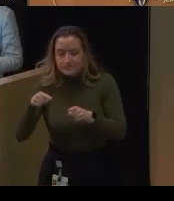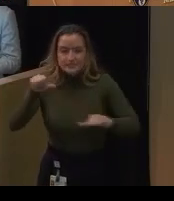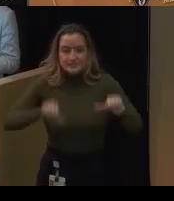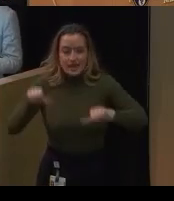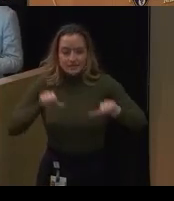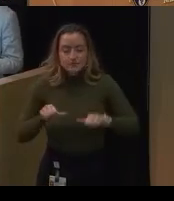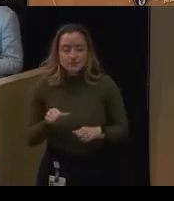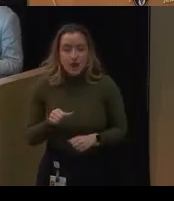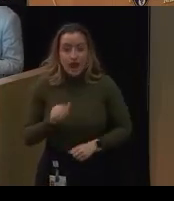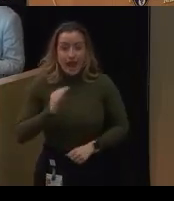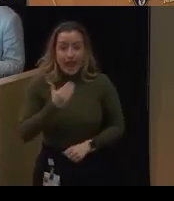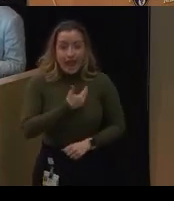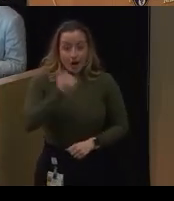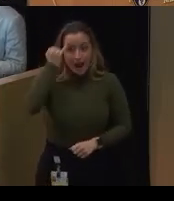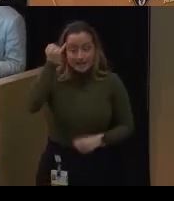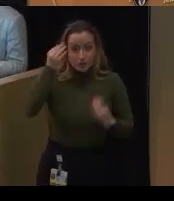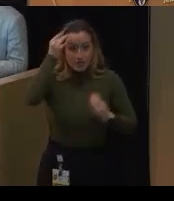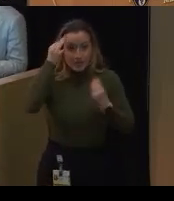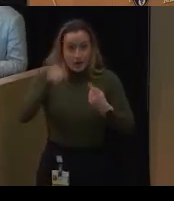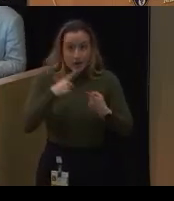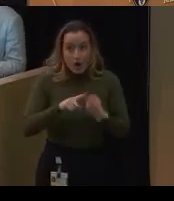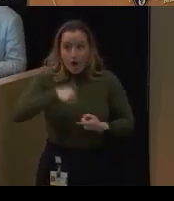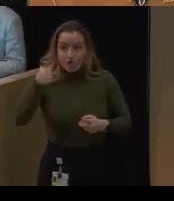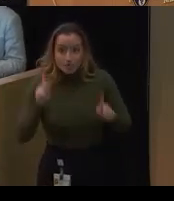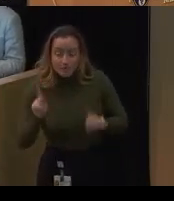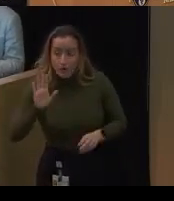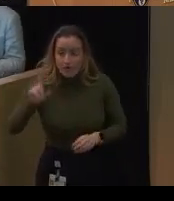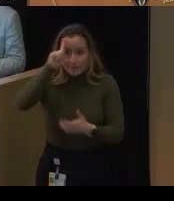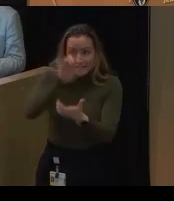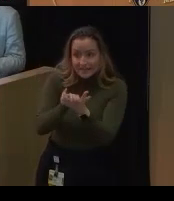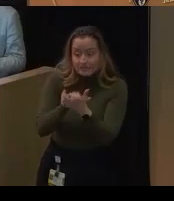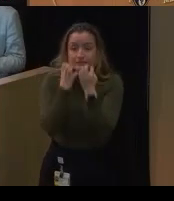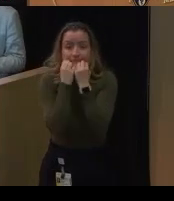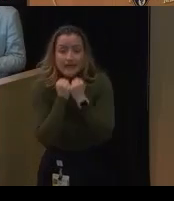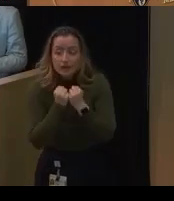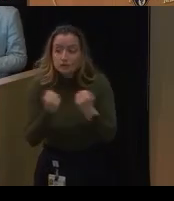to think about the mental states of others so other people's beliefs desires intentions and